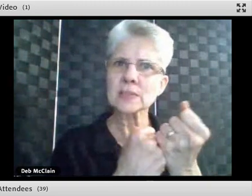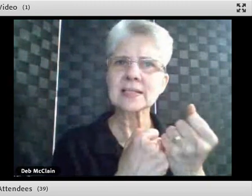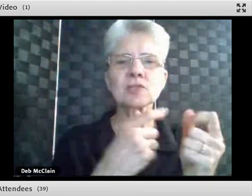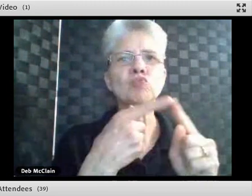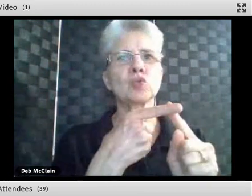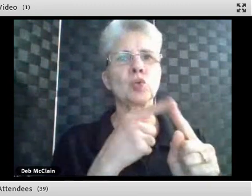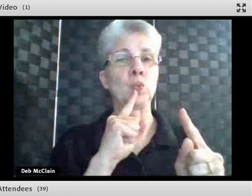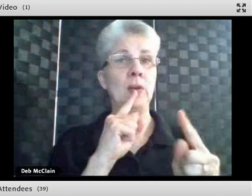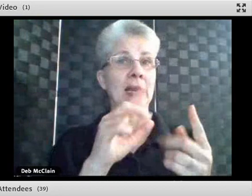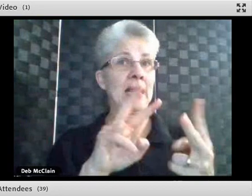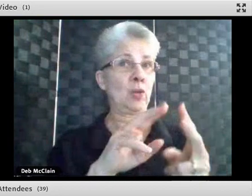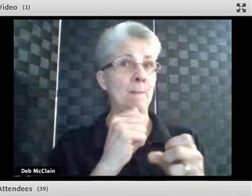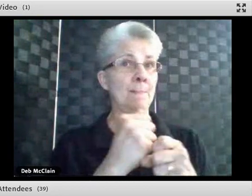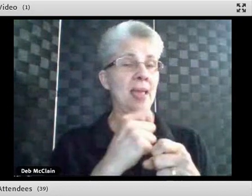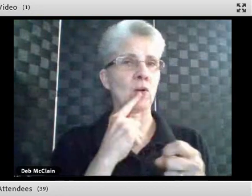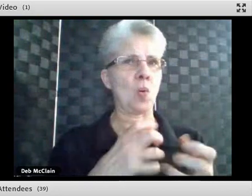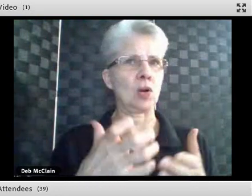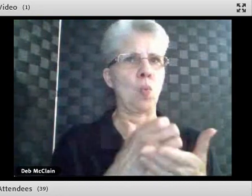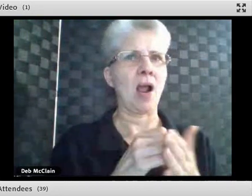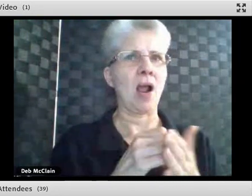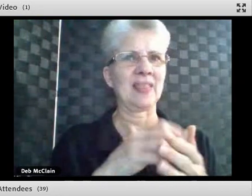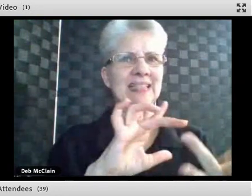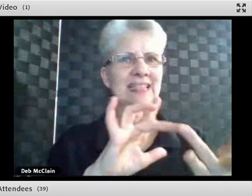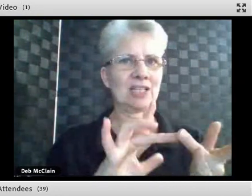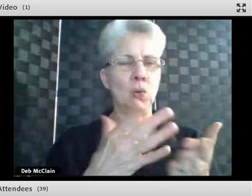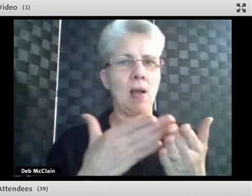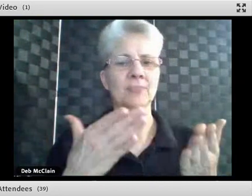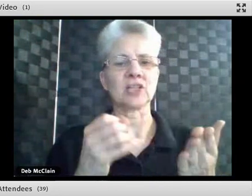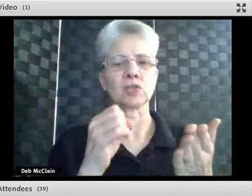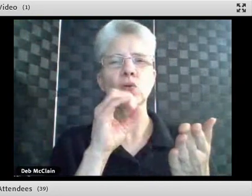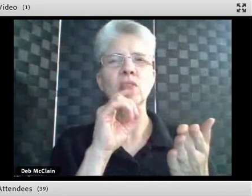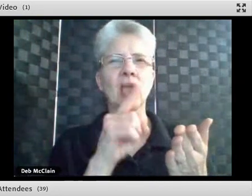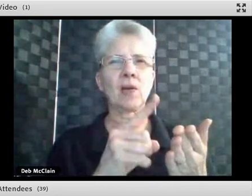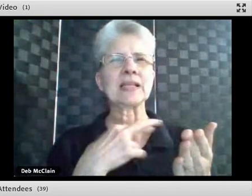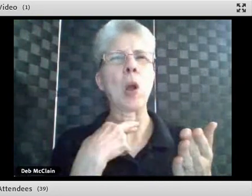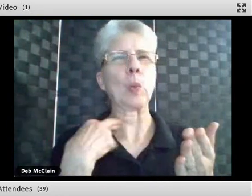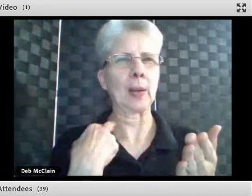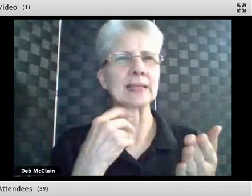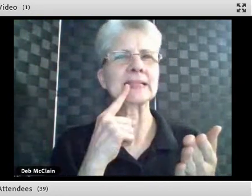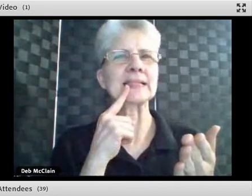to either make or acquire these digital objects. So there is a risk to the institution